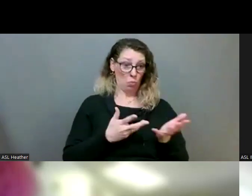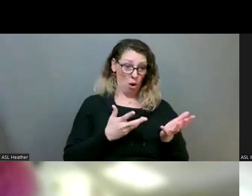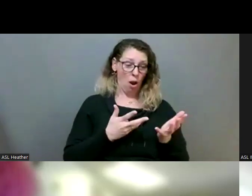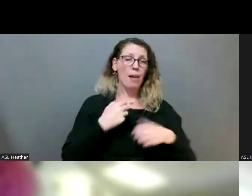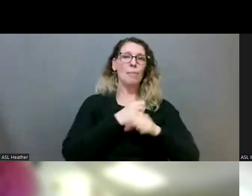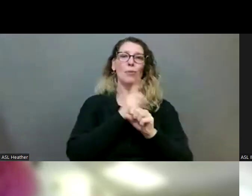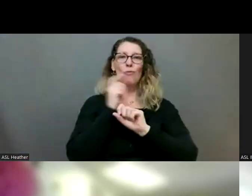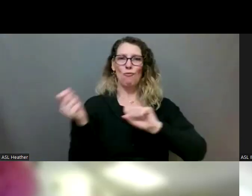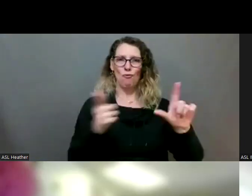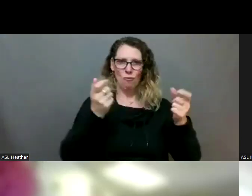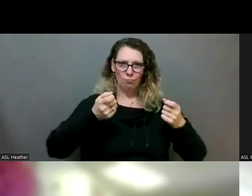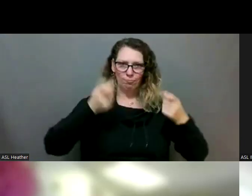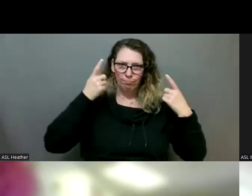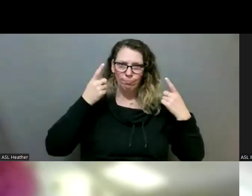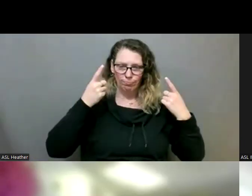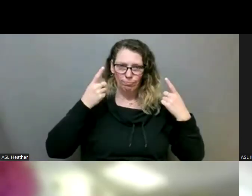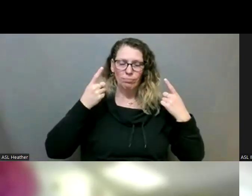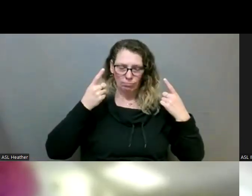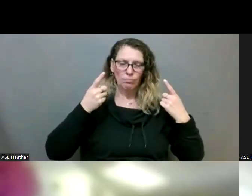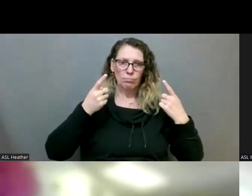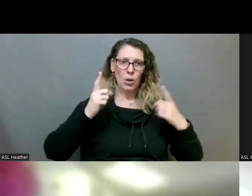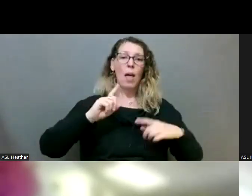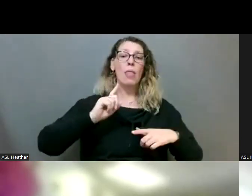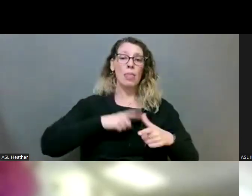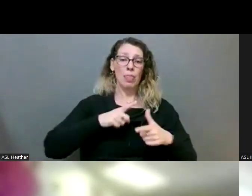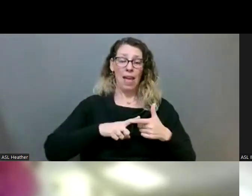knows what it is that we're talking about; and when we say Tier 2, what do we mean? And